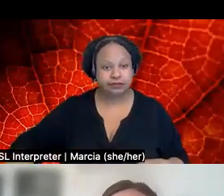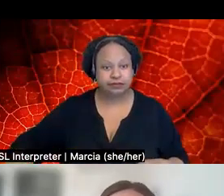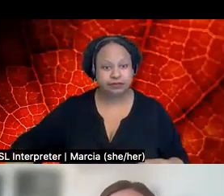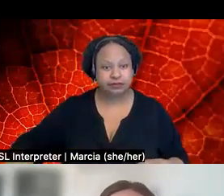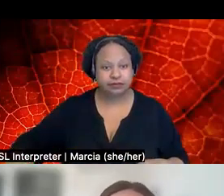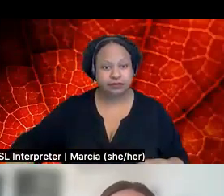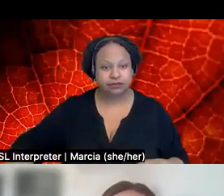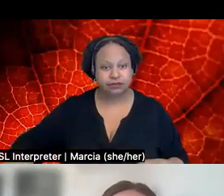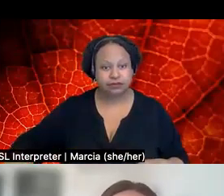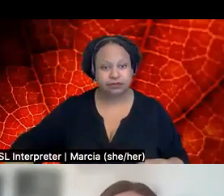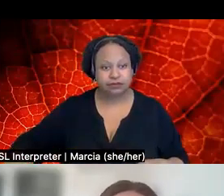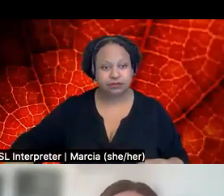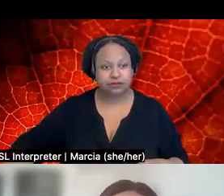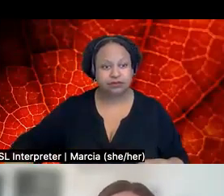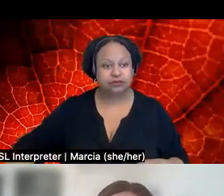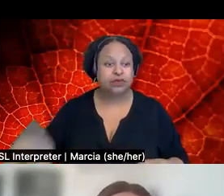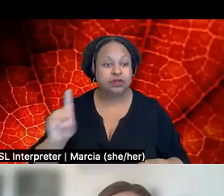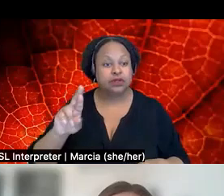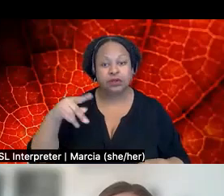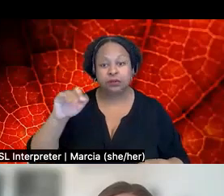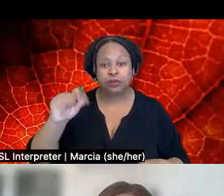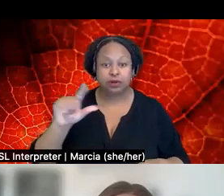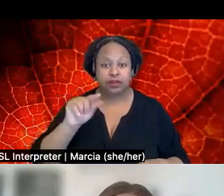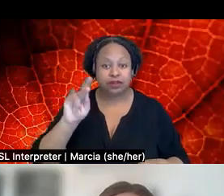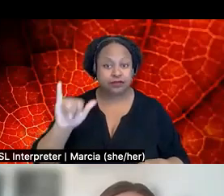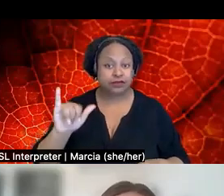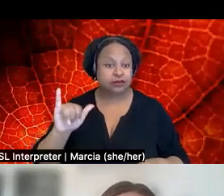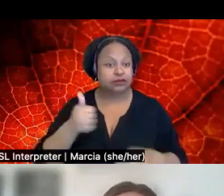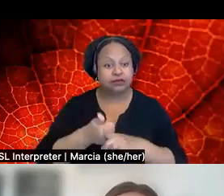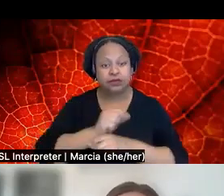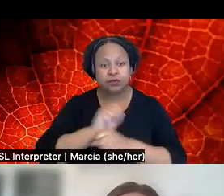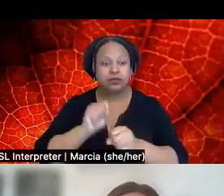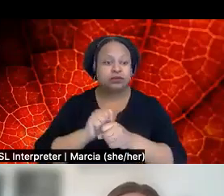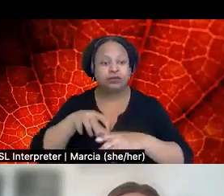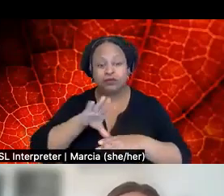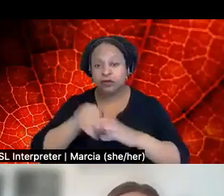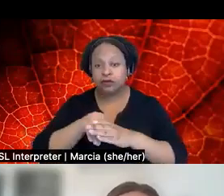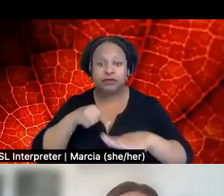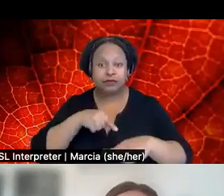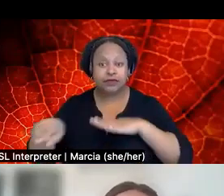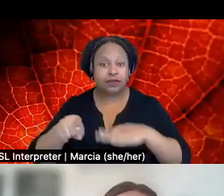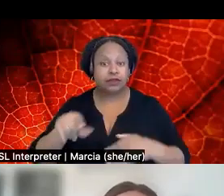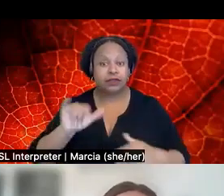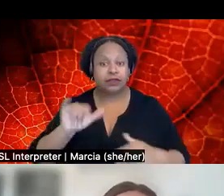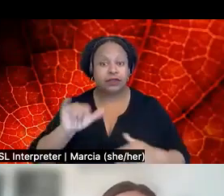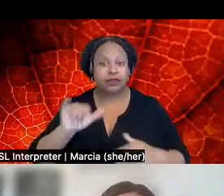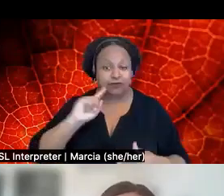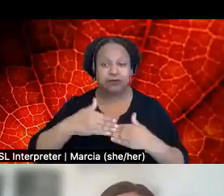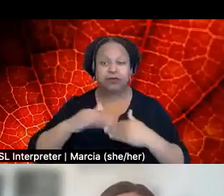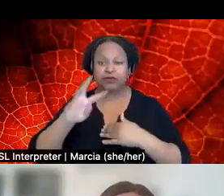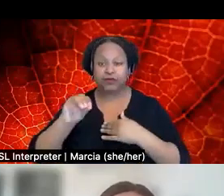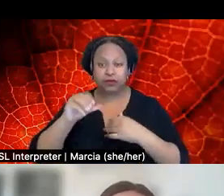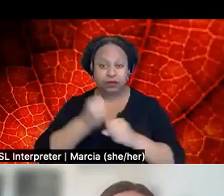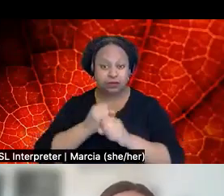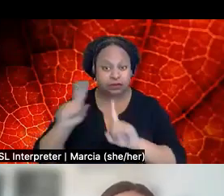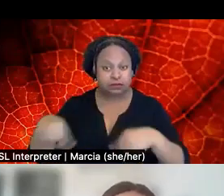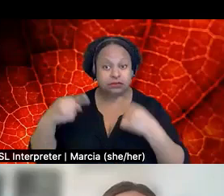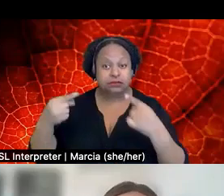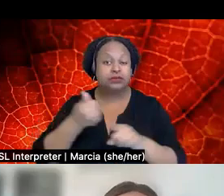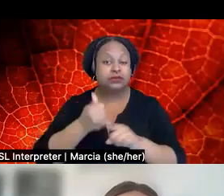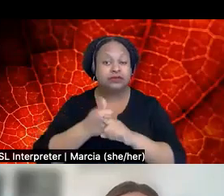Dr. Pearl Levy has worked in the field of learning disabilities for over 40 years and holds a PhD